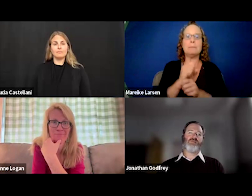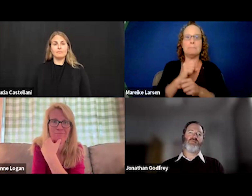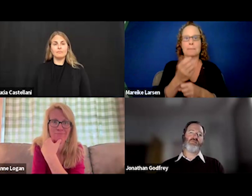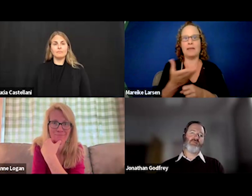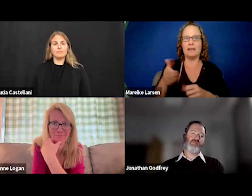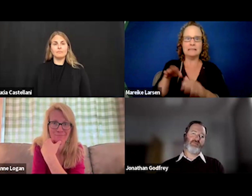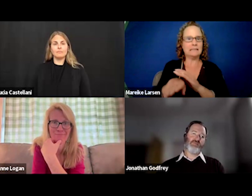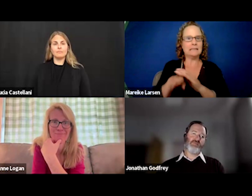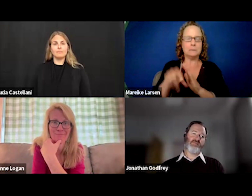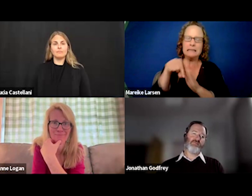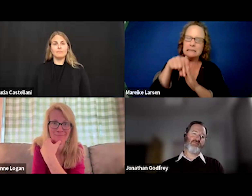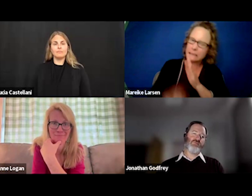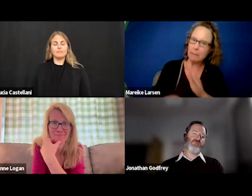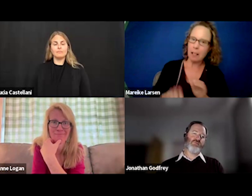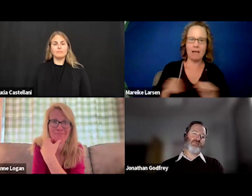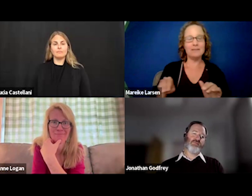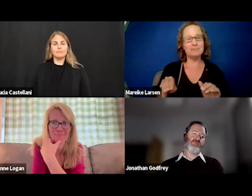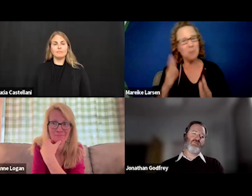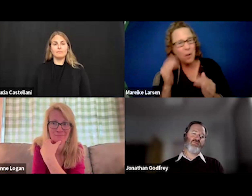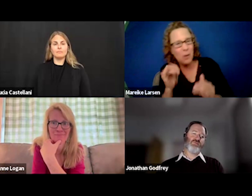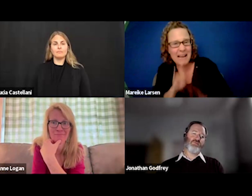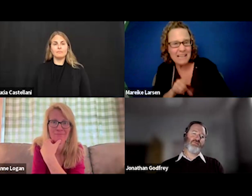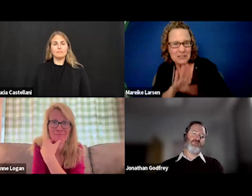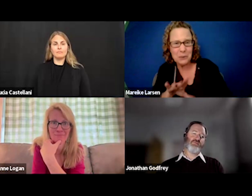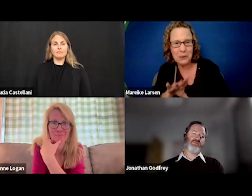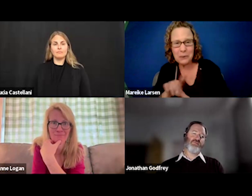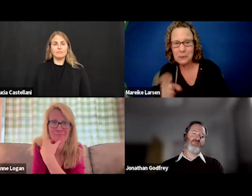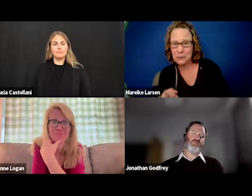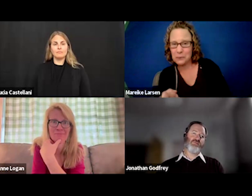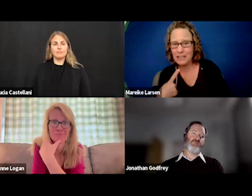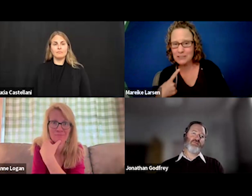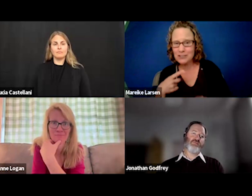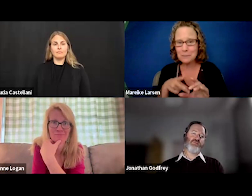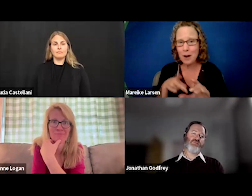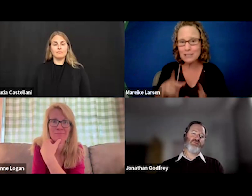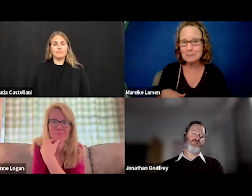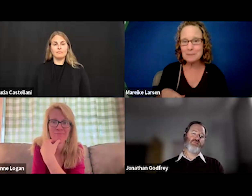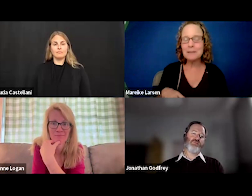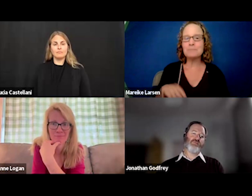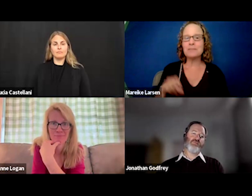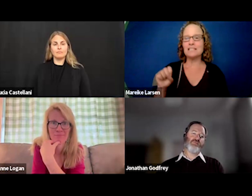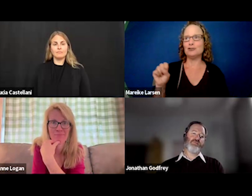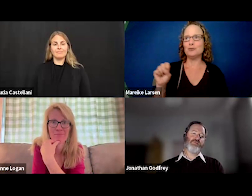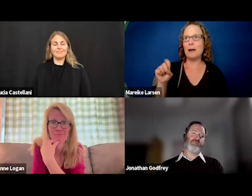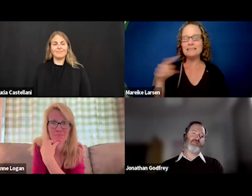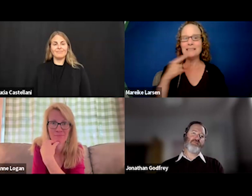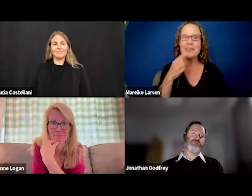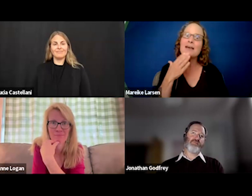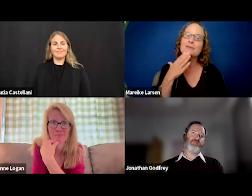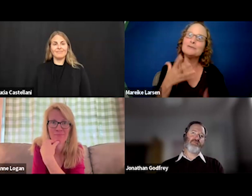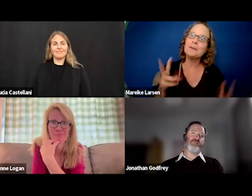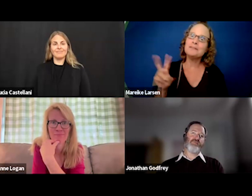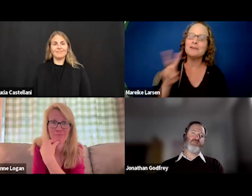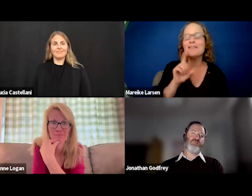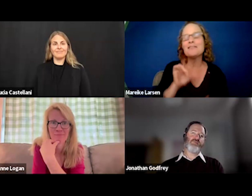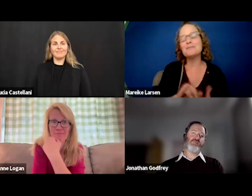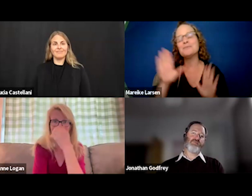I hope that answers your question. Thanks so much, Venkatesh. That was wonderful.